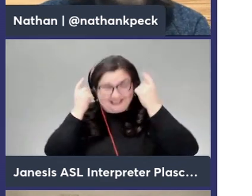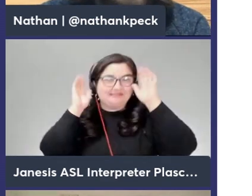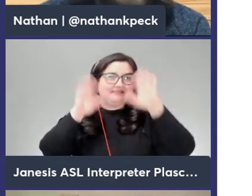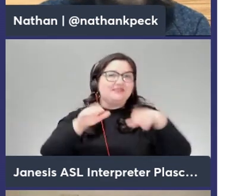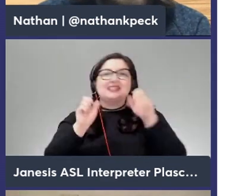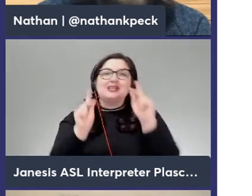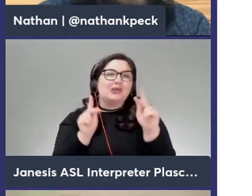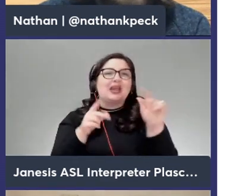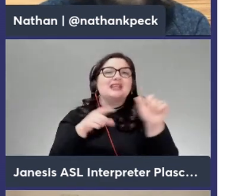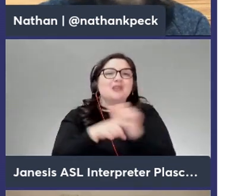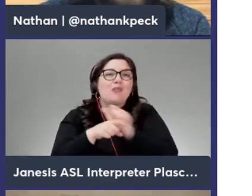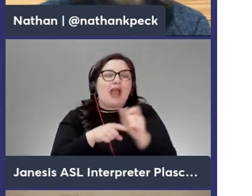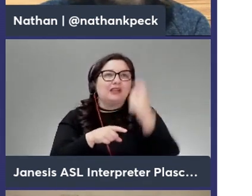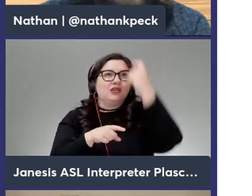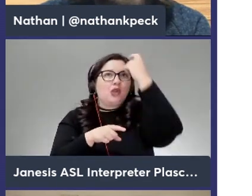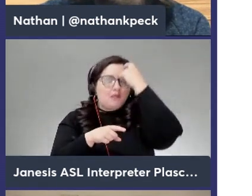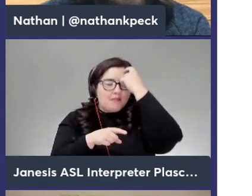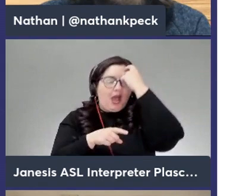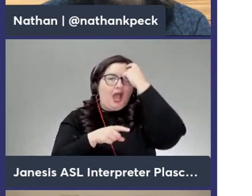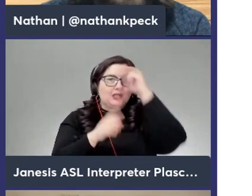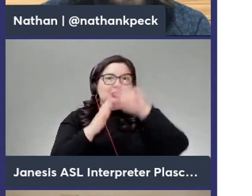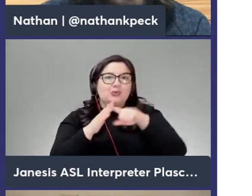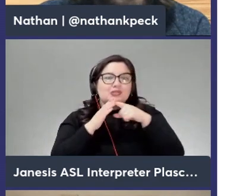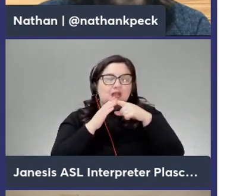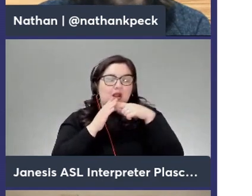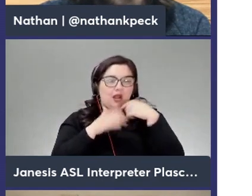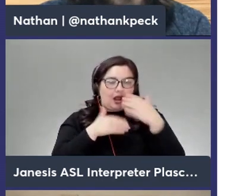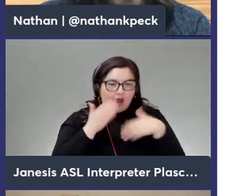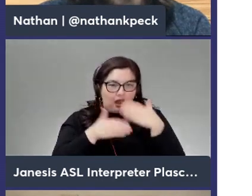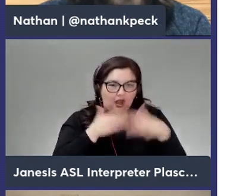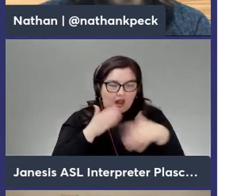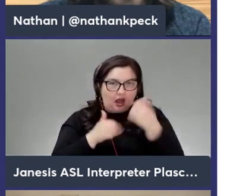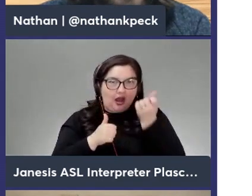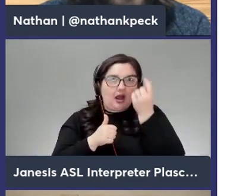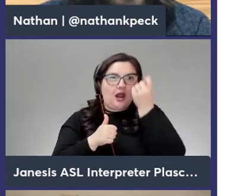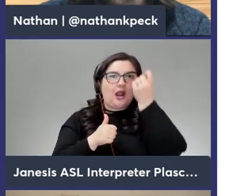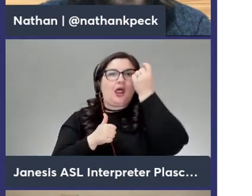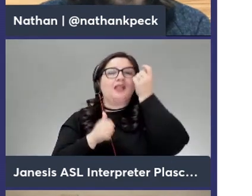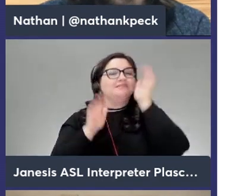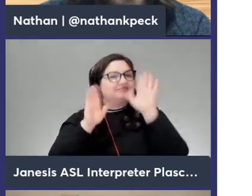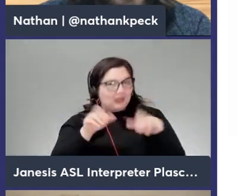to kind of think in these ways. So yeah, there's all these sorts of,